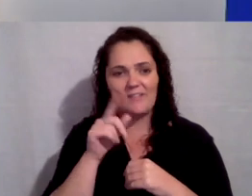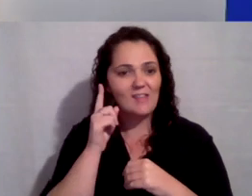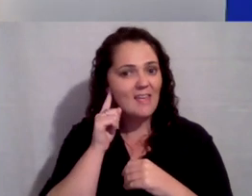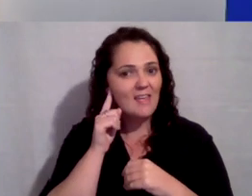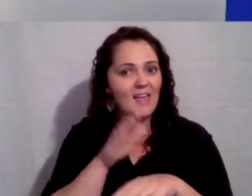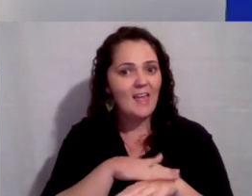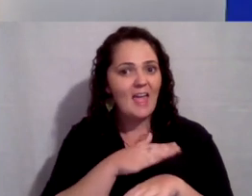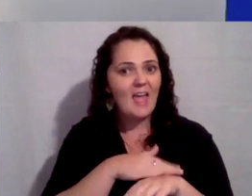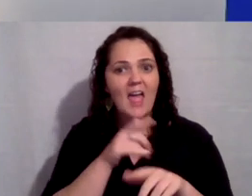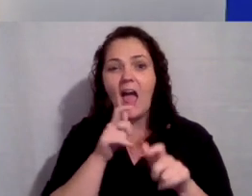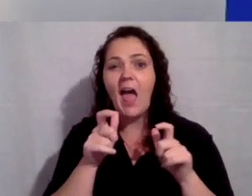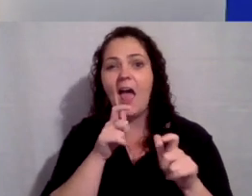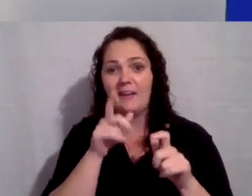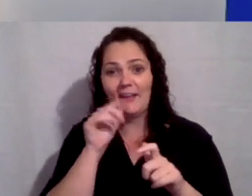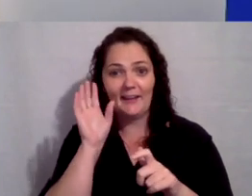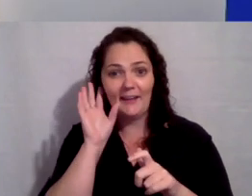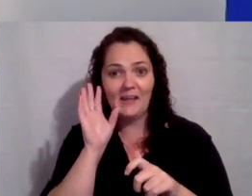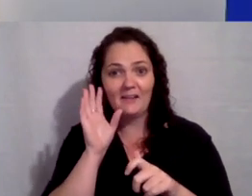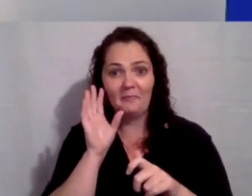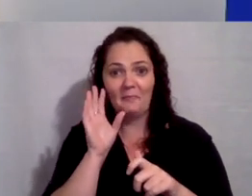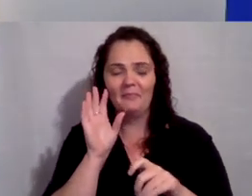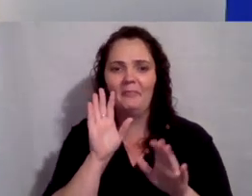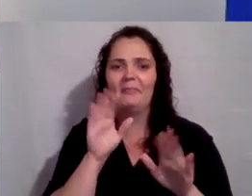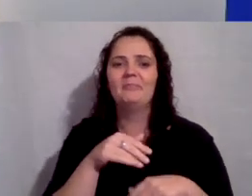There's some cat drama happening outside my studio right now –